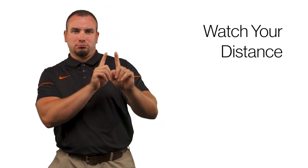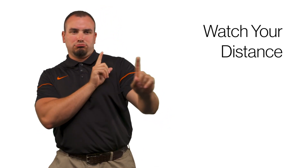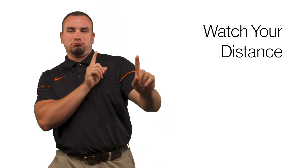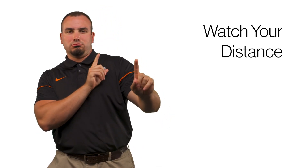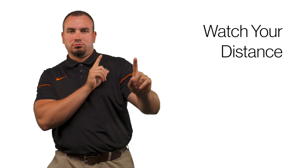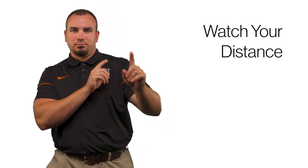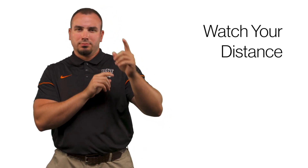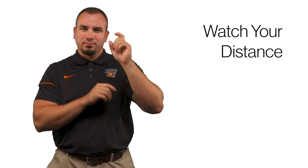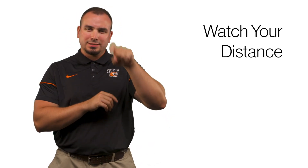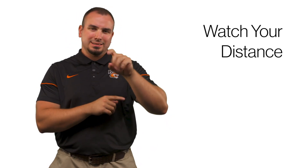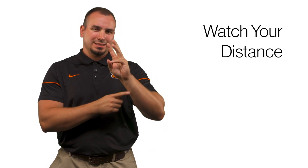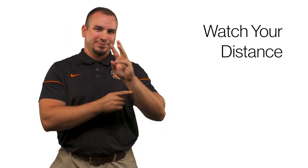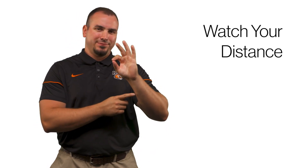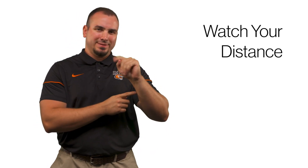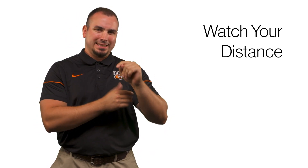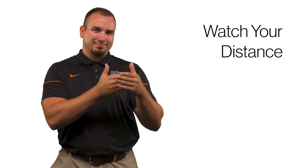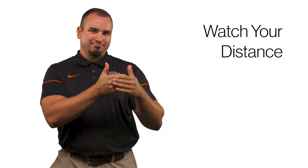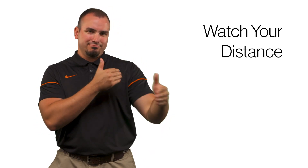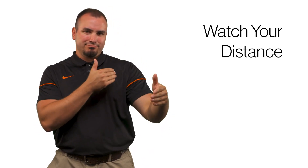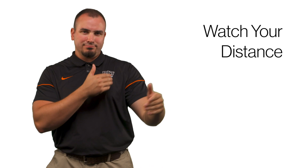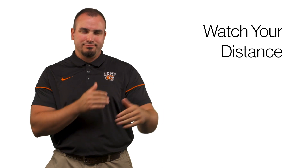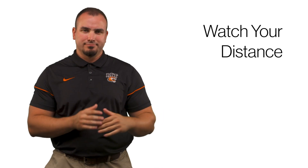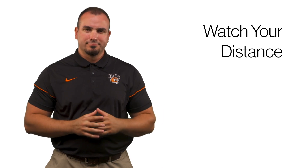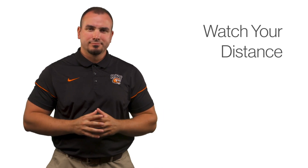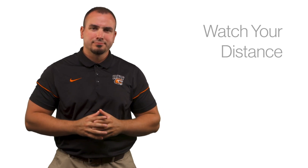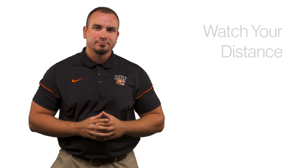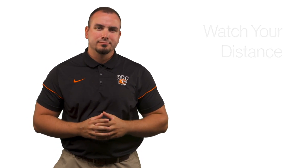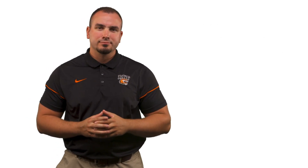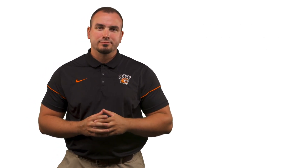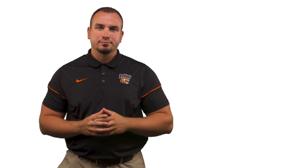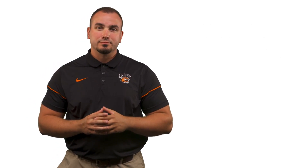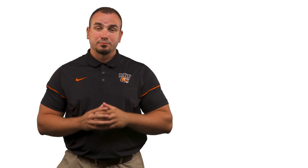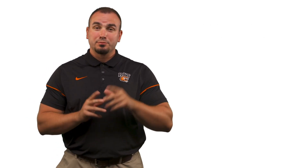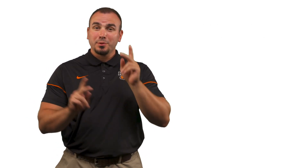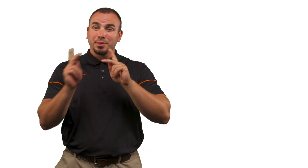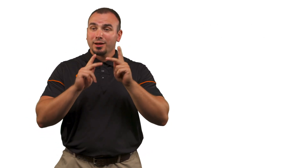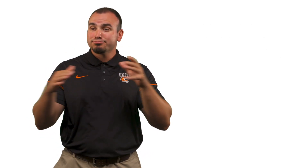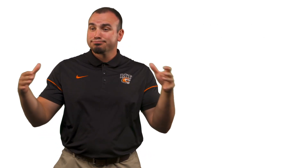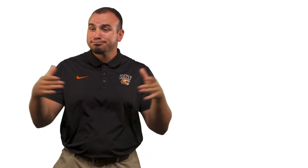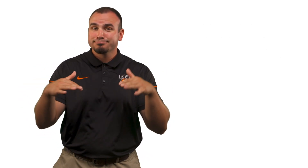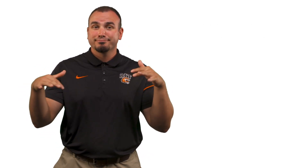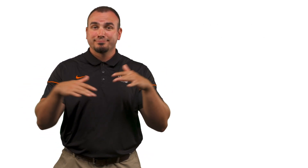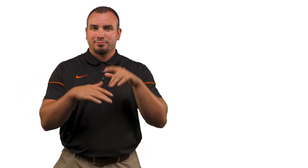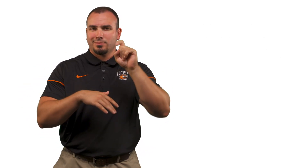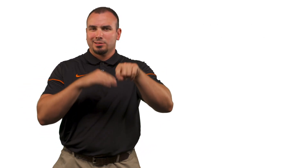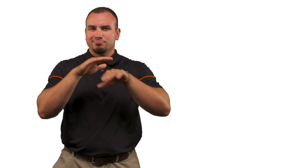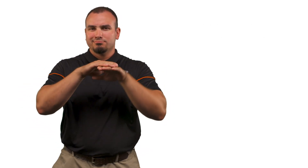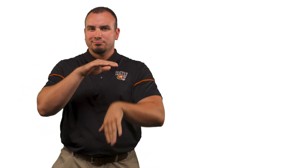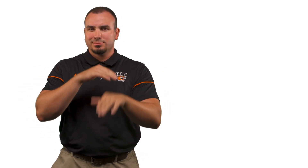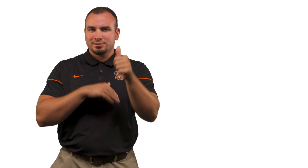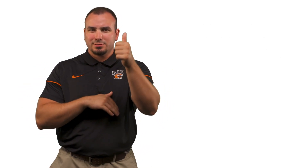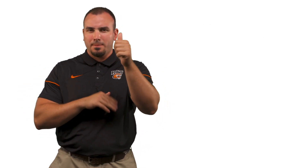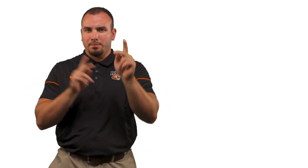Watch Your Distance Provide 6 feet of separation from others.